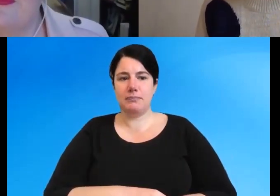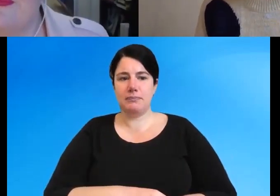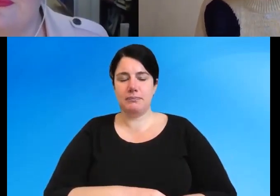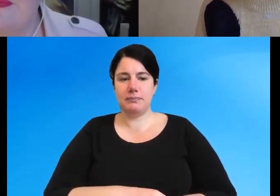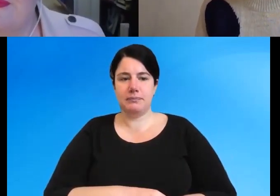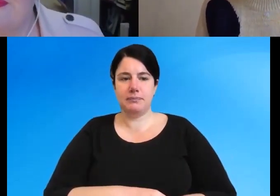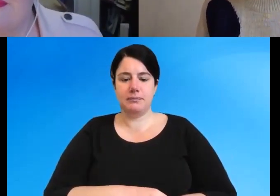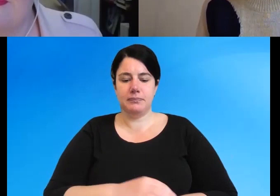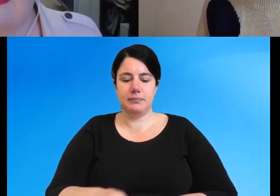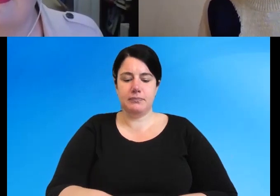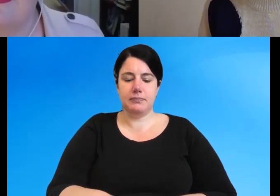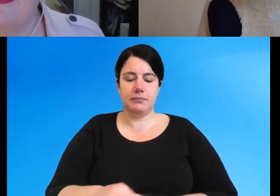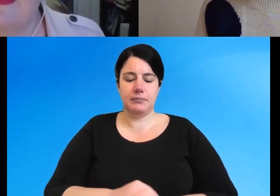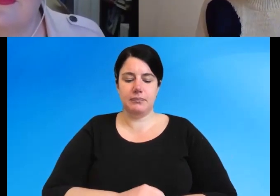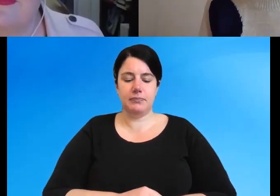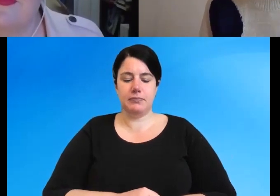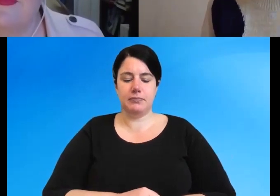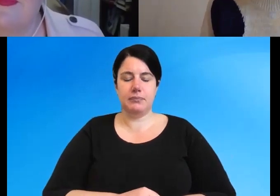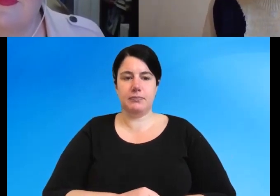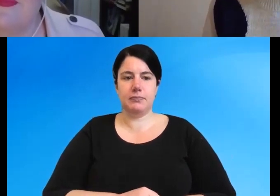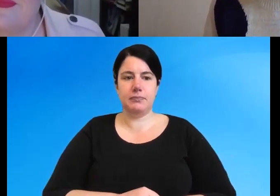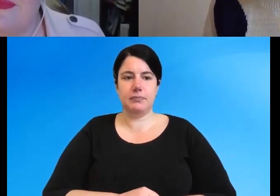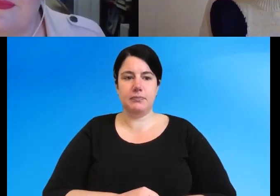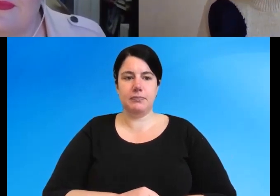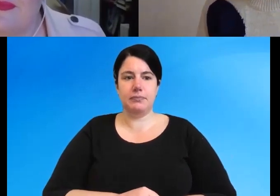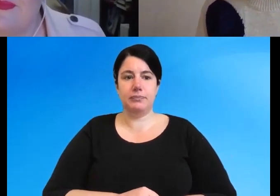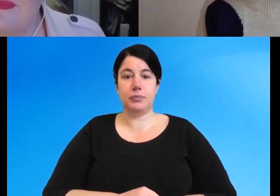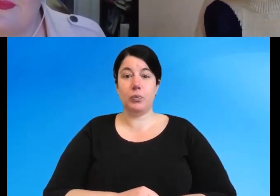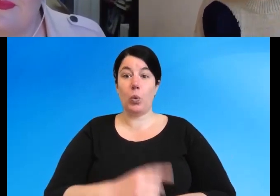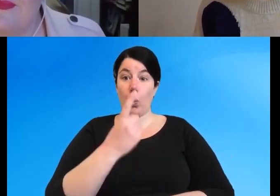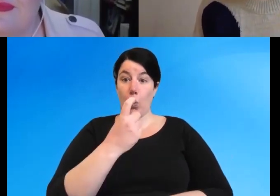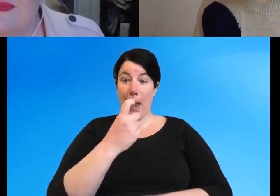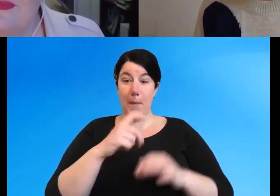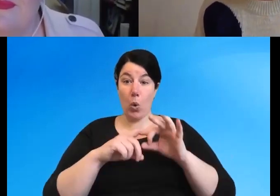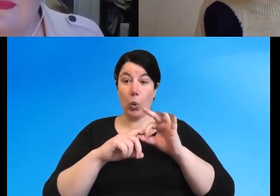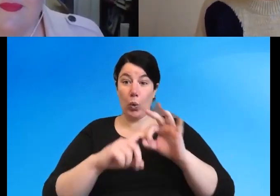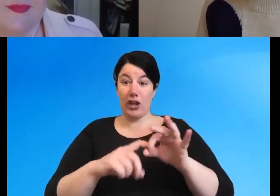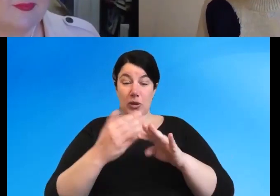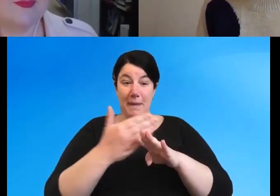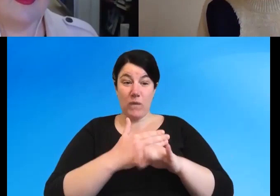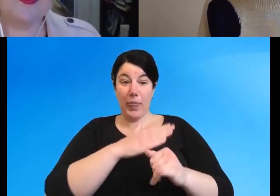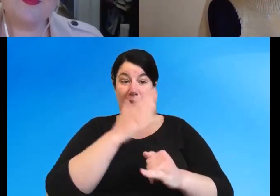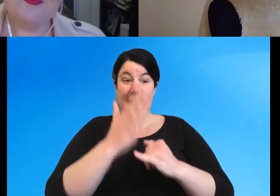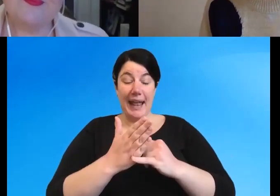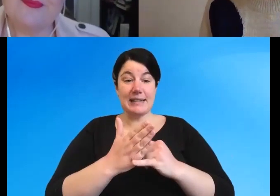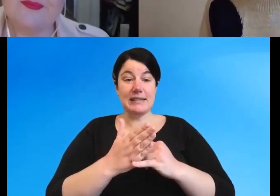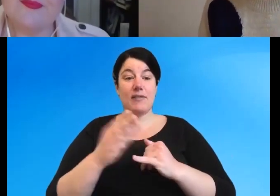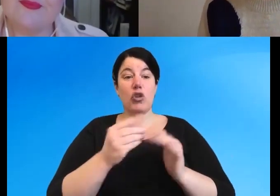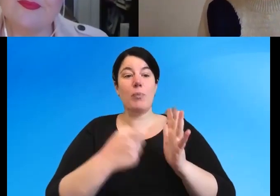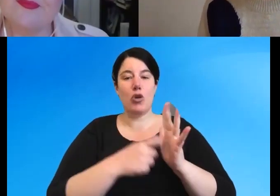Thanks, Elly. And we've one final question, we may just squeeze in before the end. It's from Rion action.